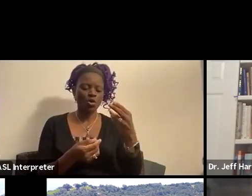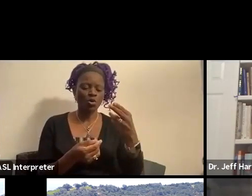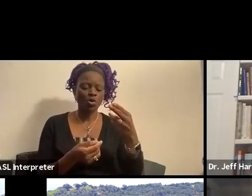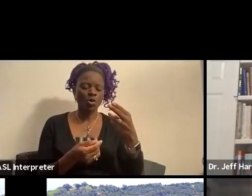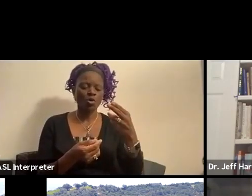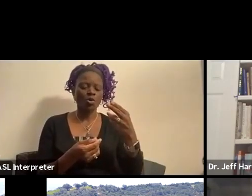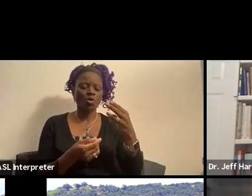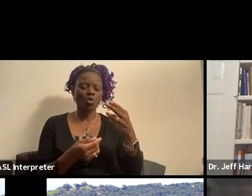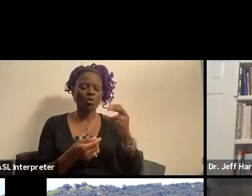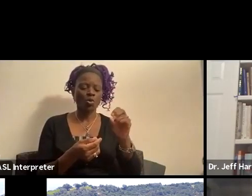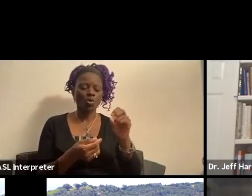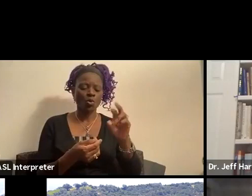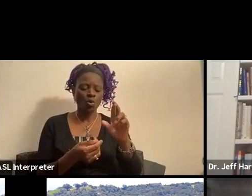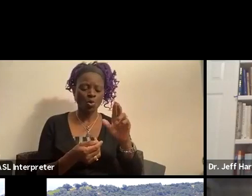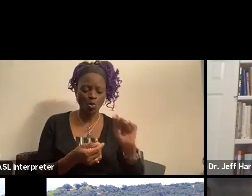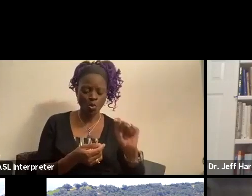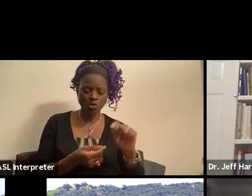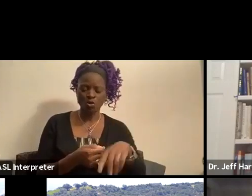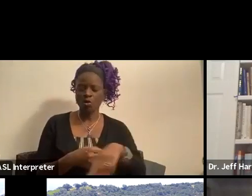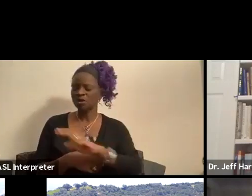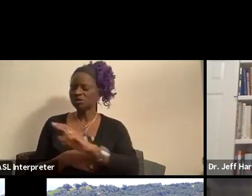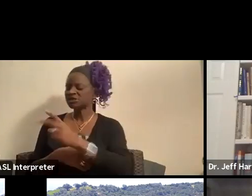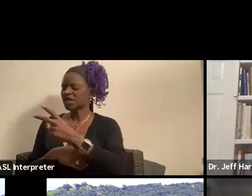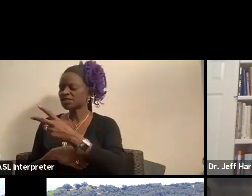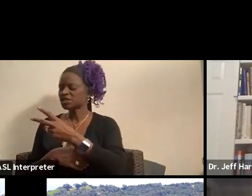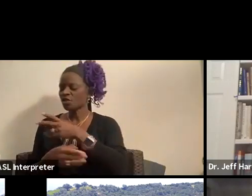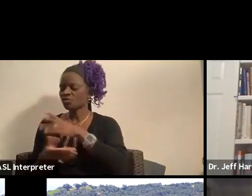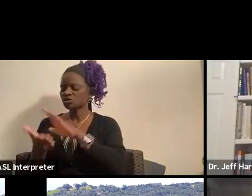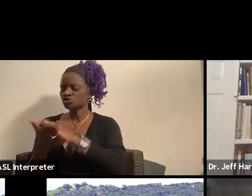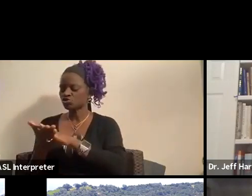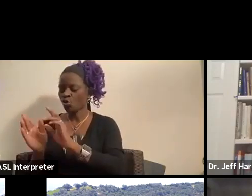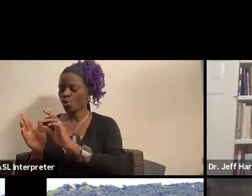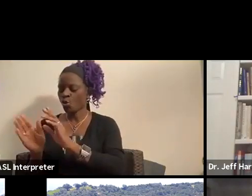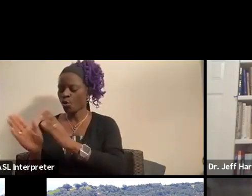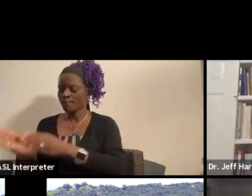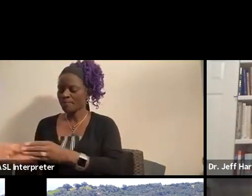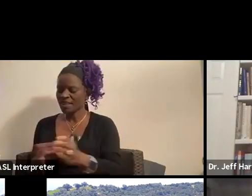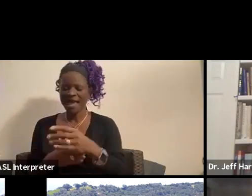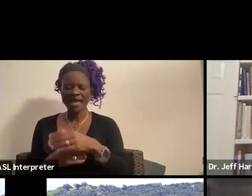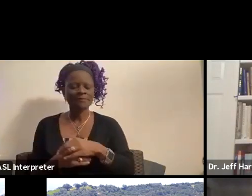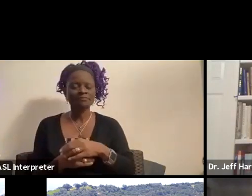the secondary school plan, she deferred to the educators, she just gave them the